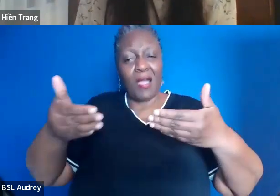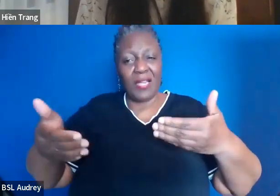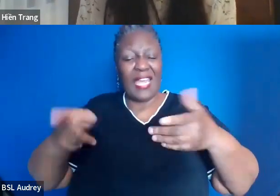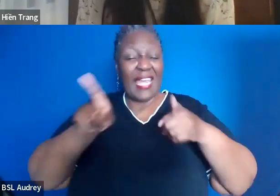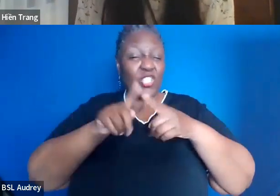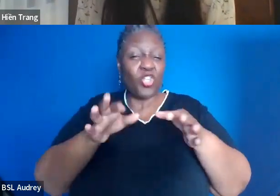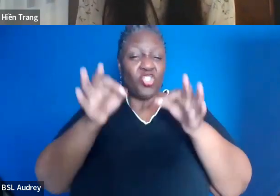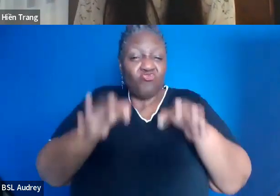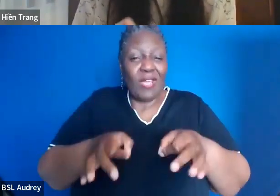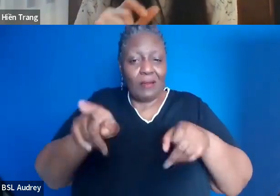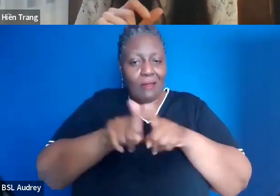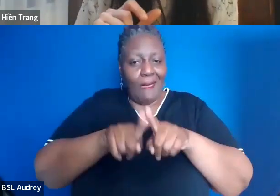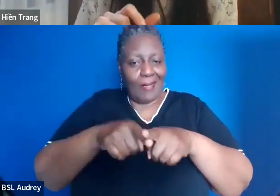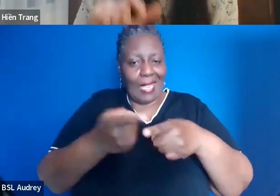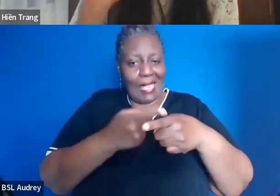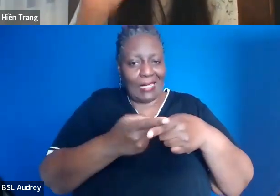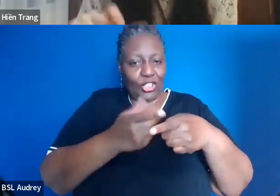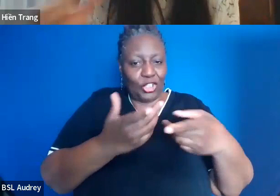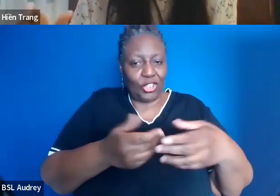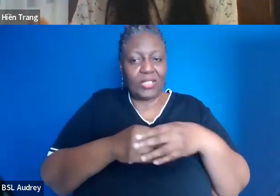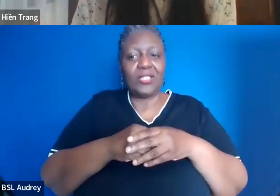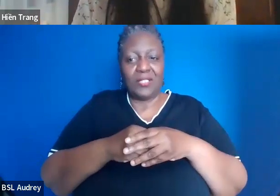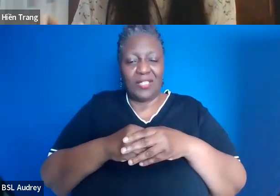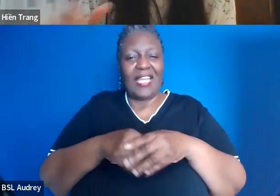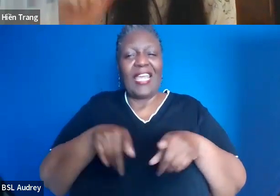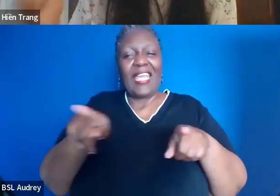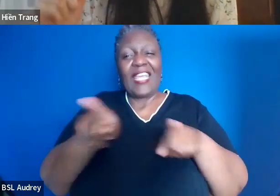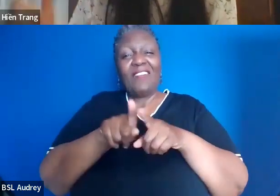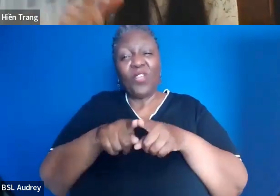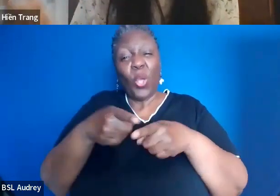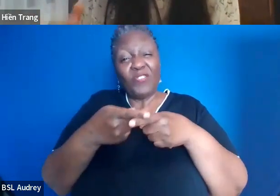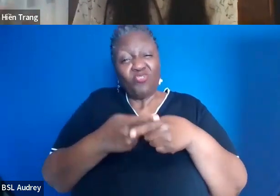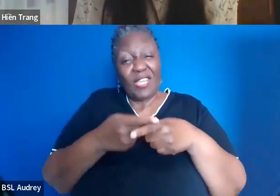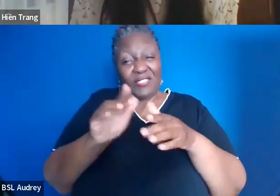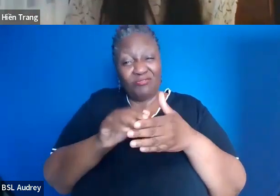strict as English and if you use strict grammar you it really sounds very funny